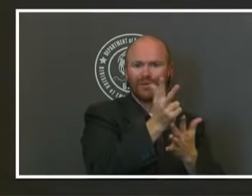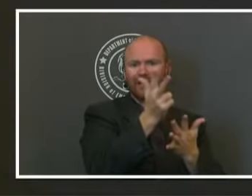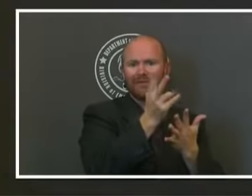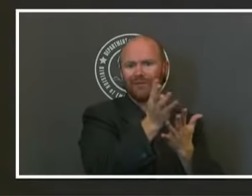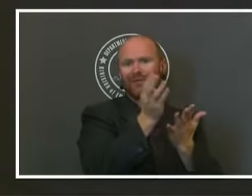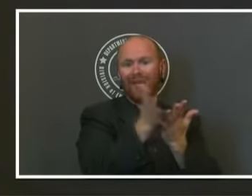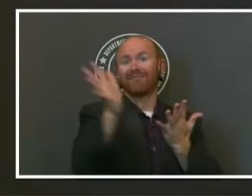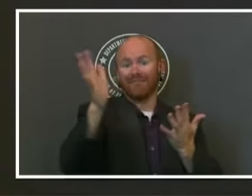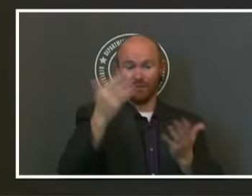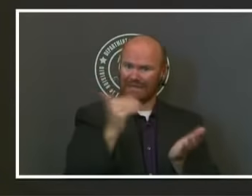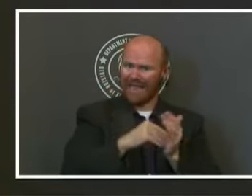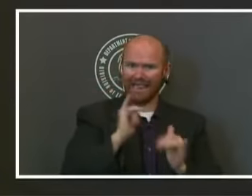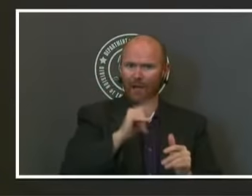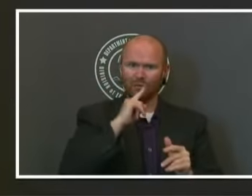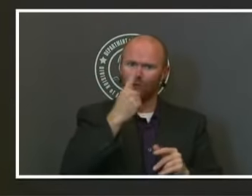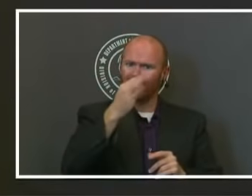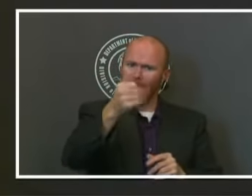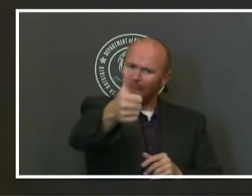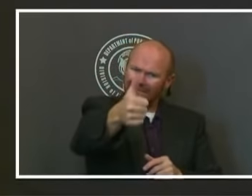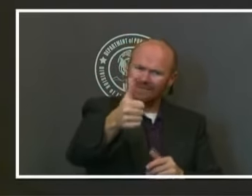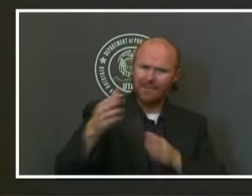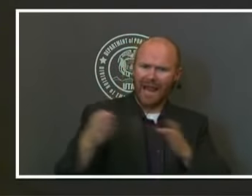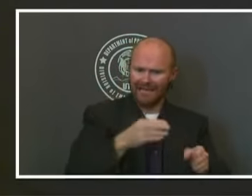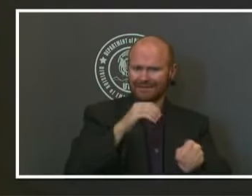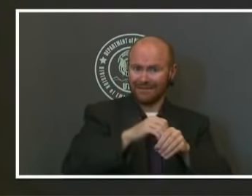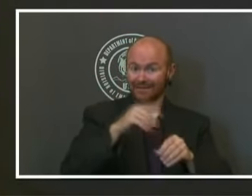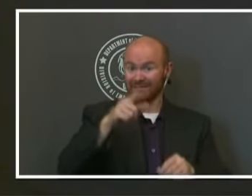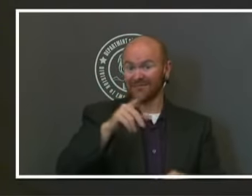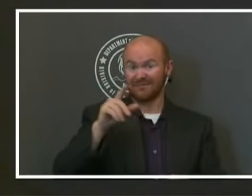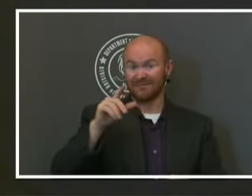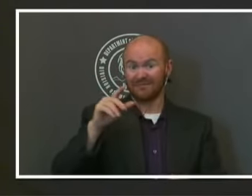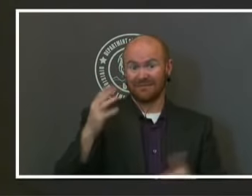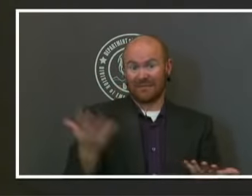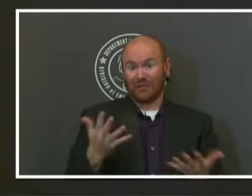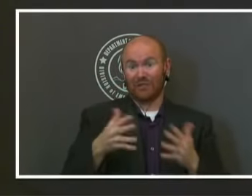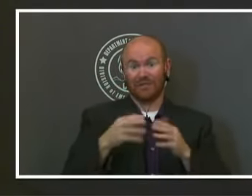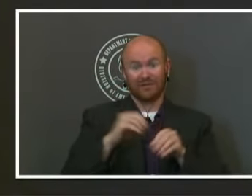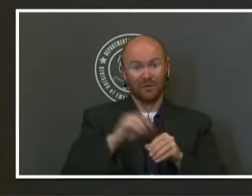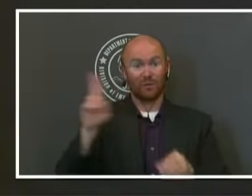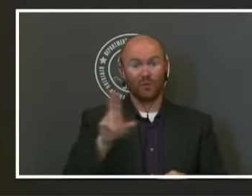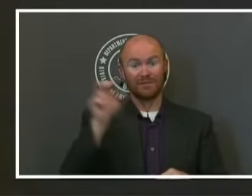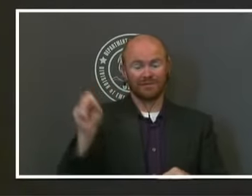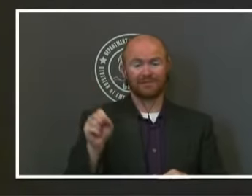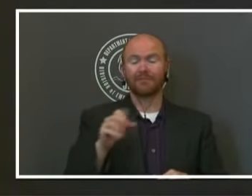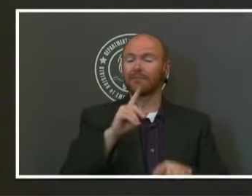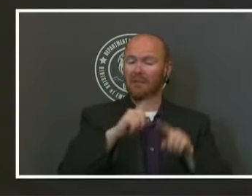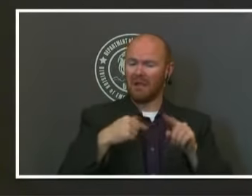America and we had good success by the